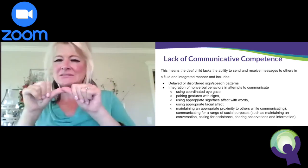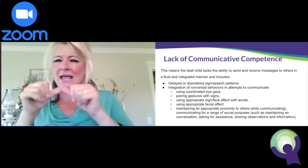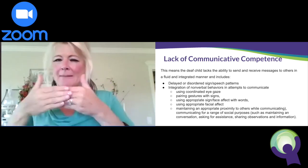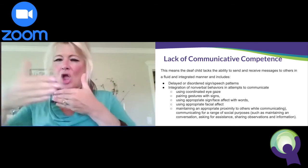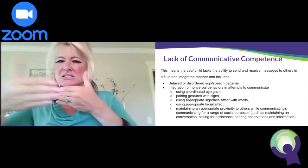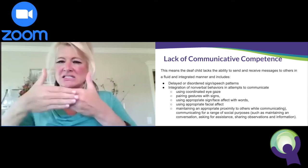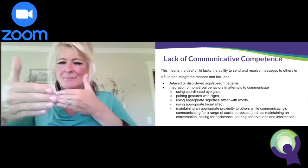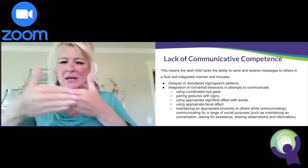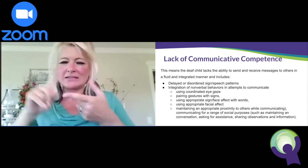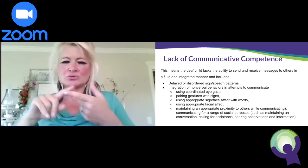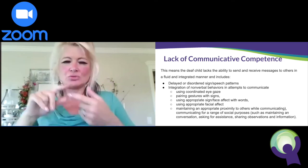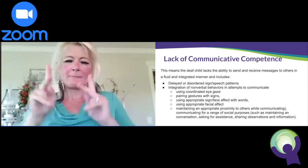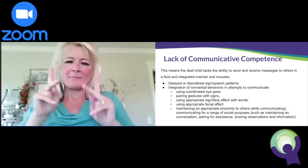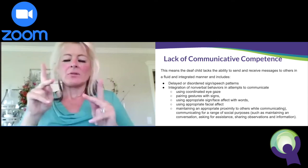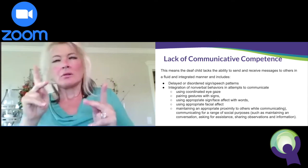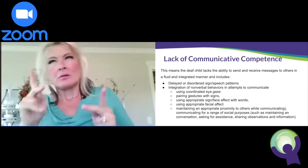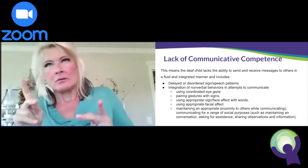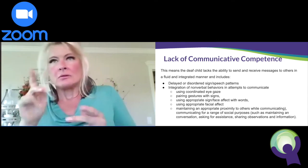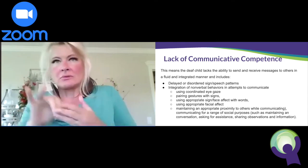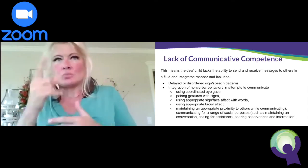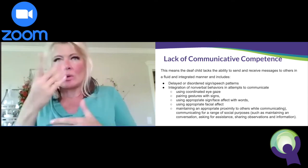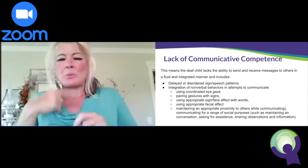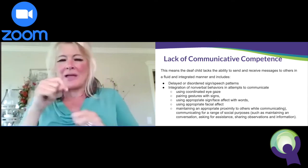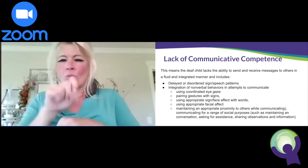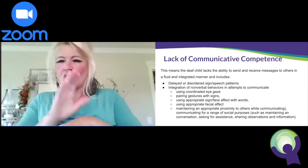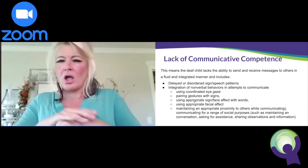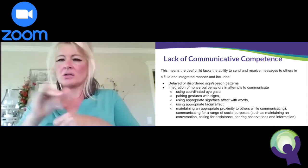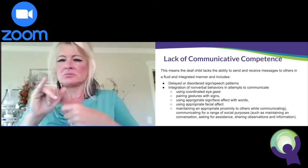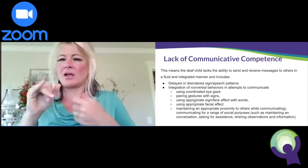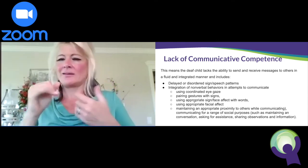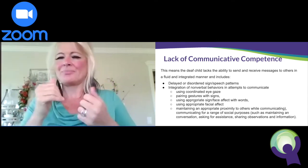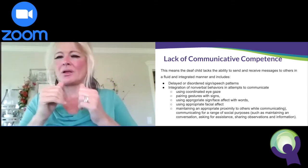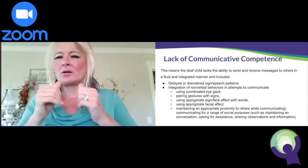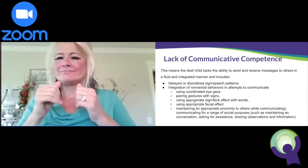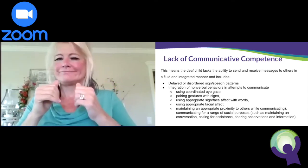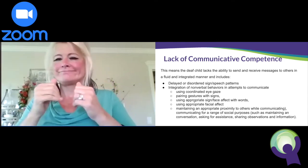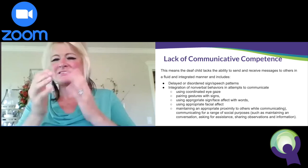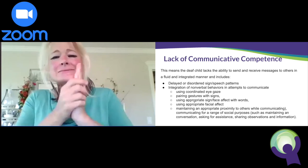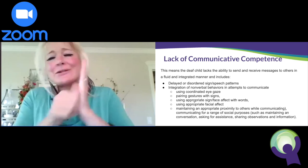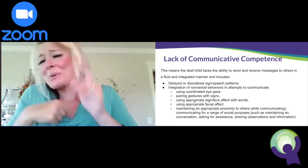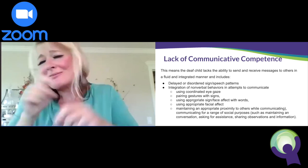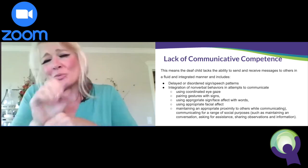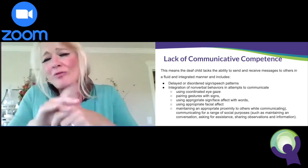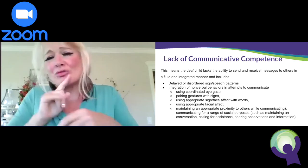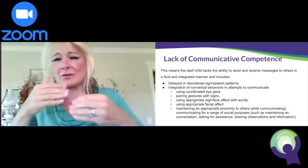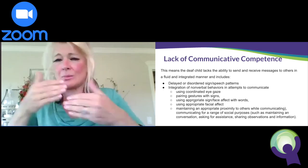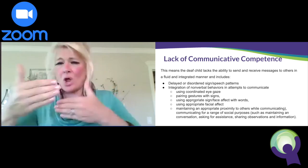so maintaining appropriate space, the space bubble if you will.